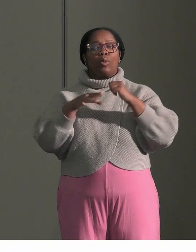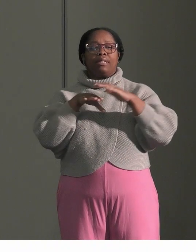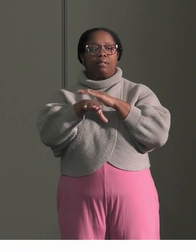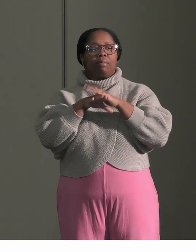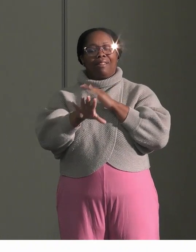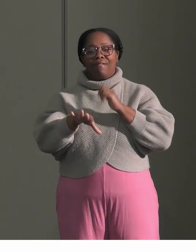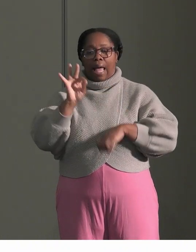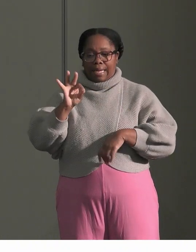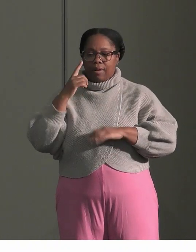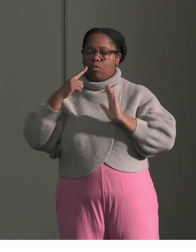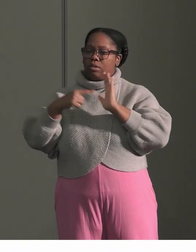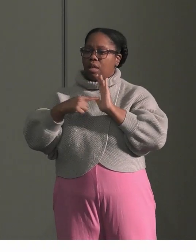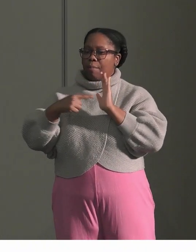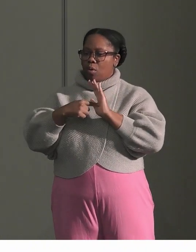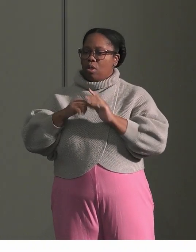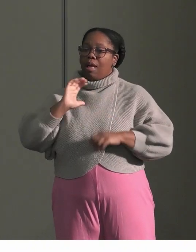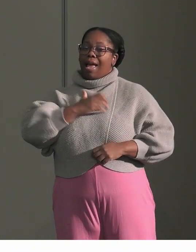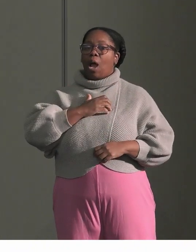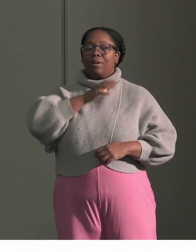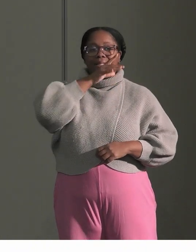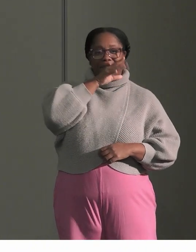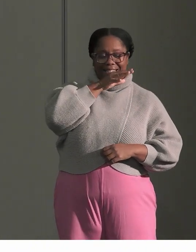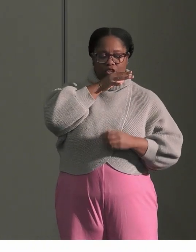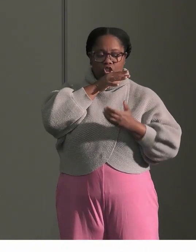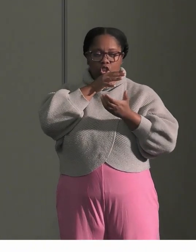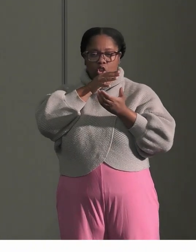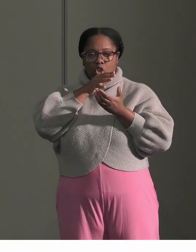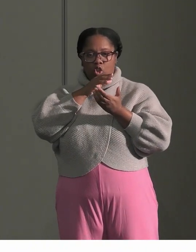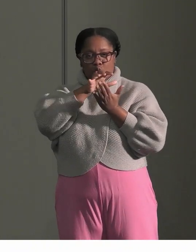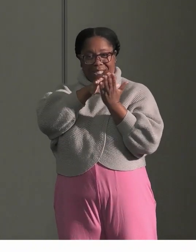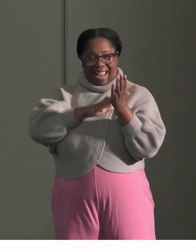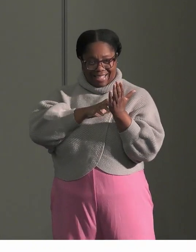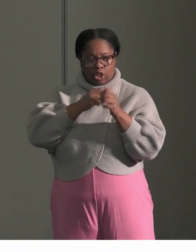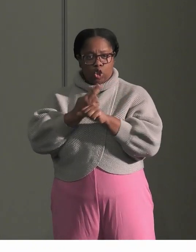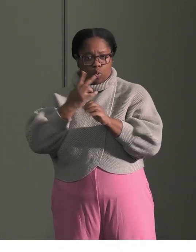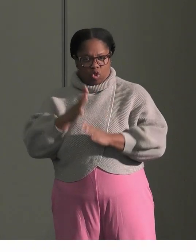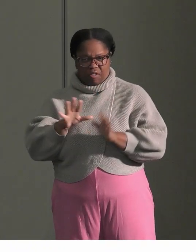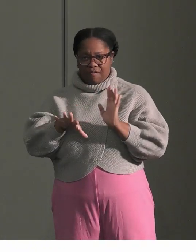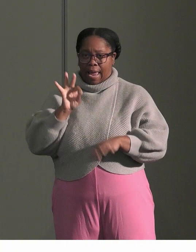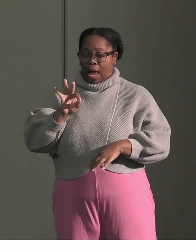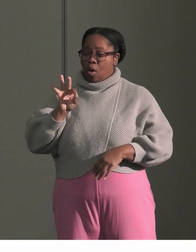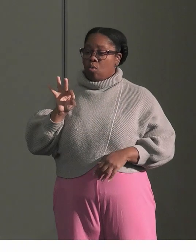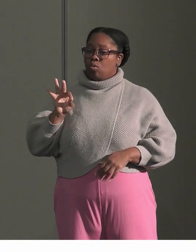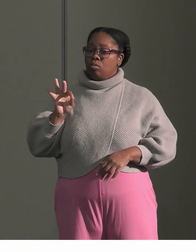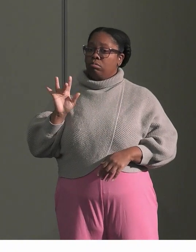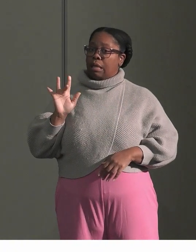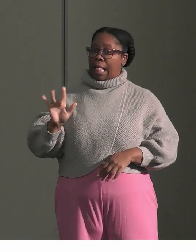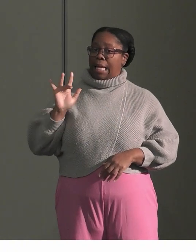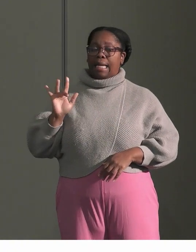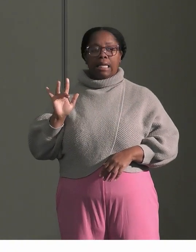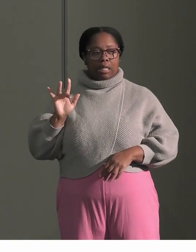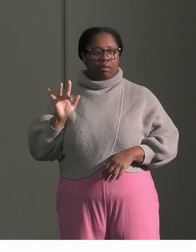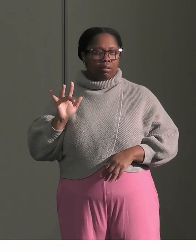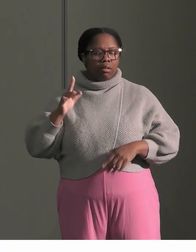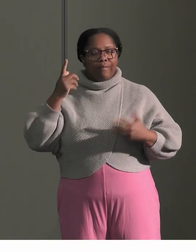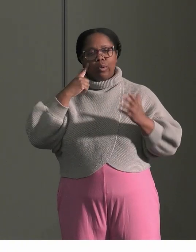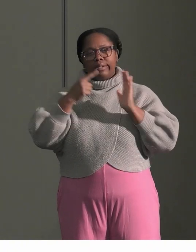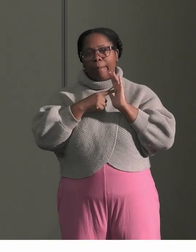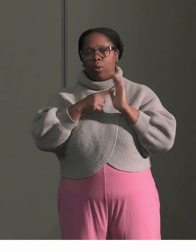example is speech-to-text user found their click commands saying things like click your